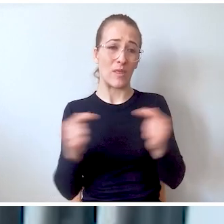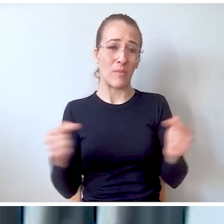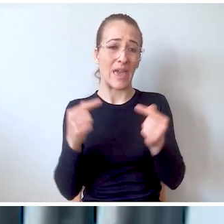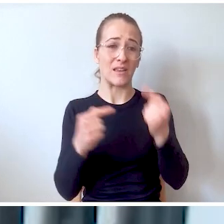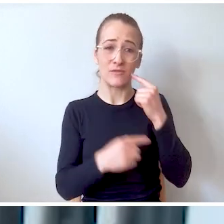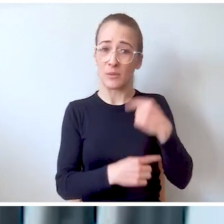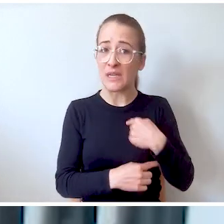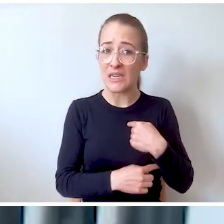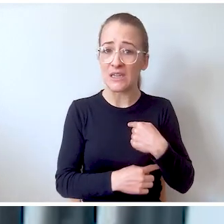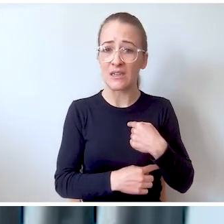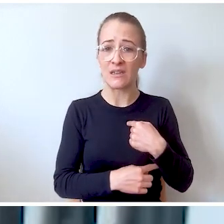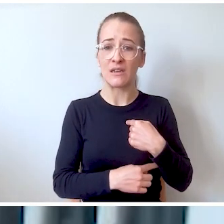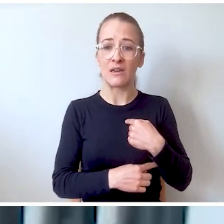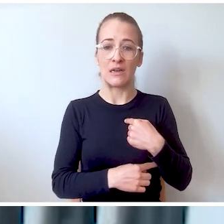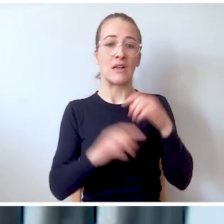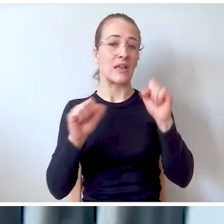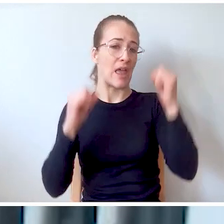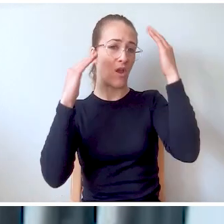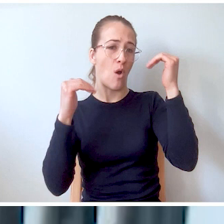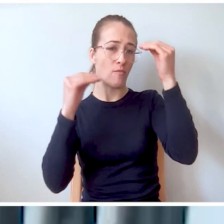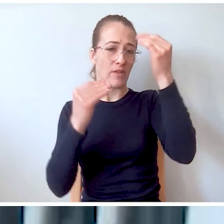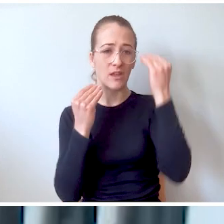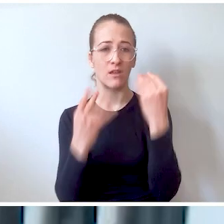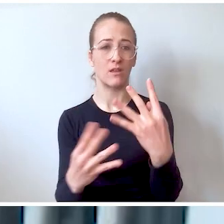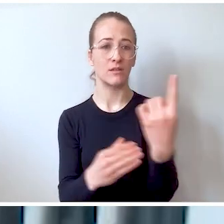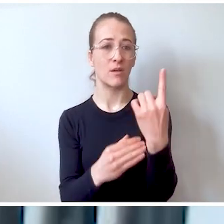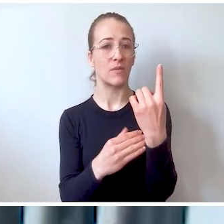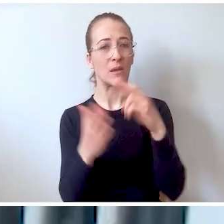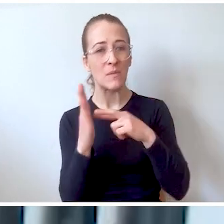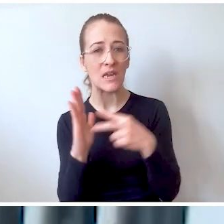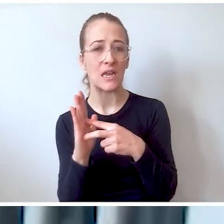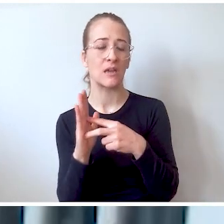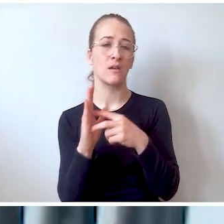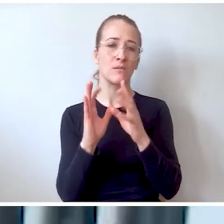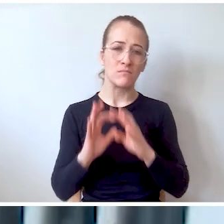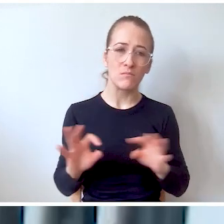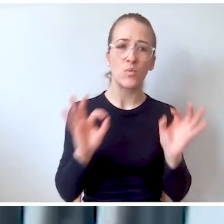if it could hopefully convey something meaningful and something that would affect other people's lives.